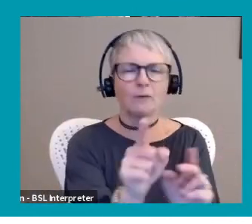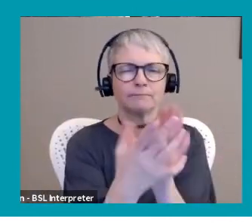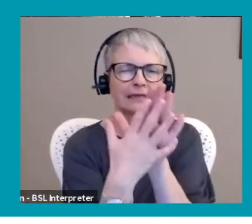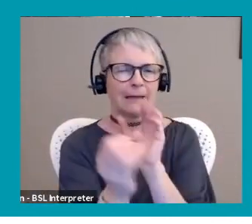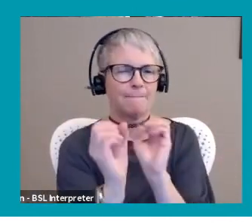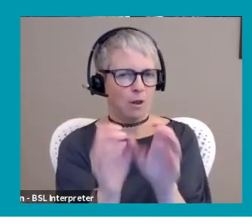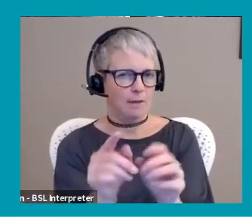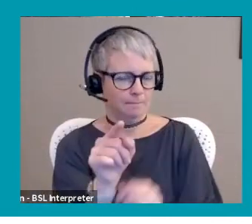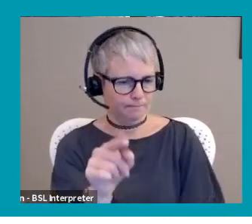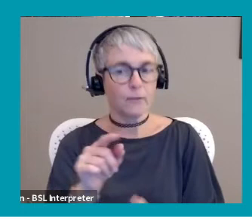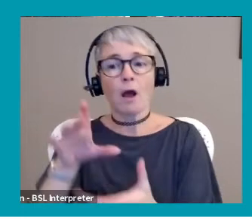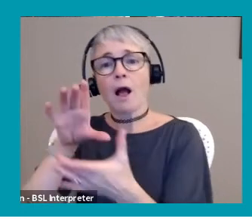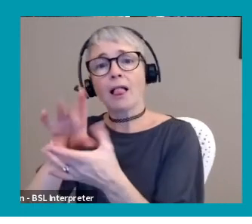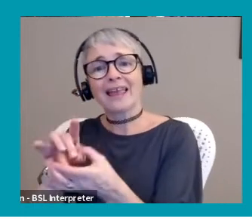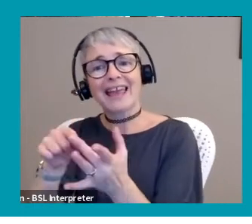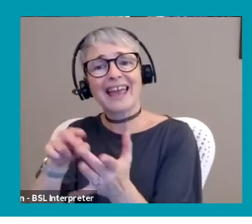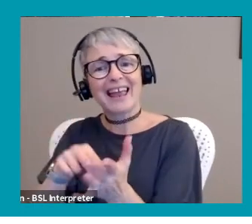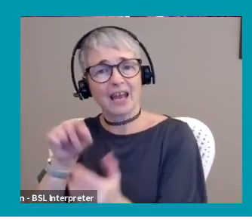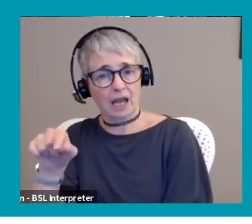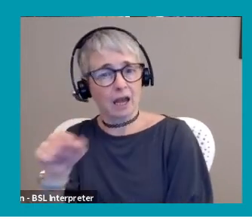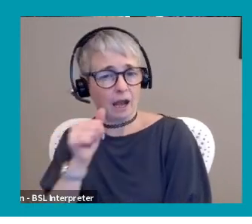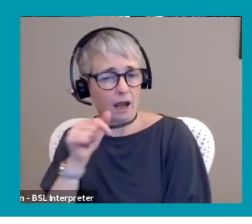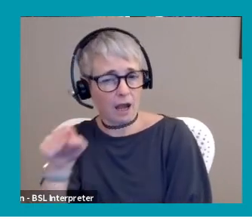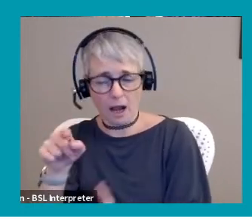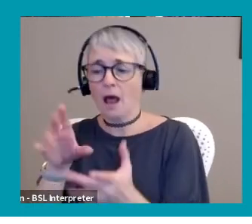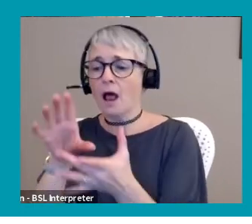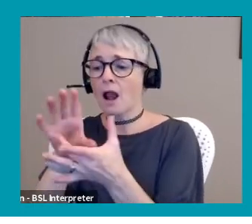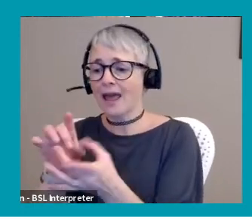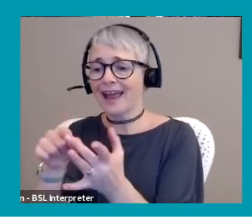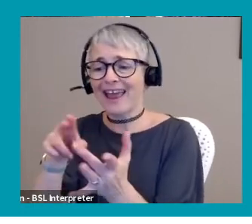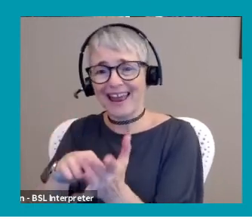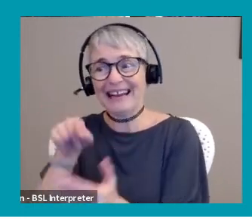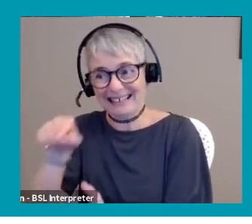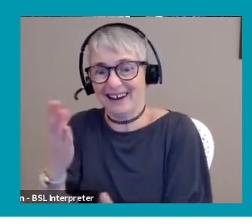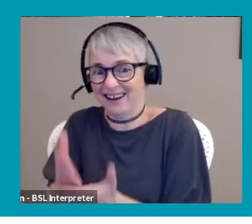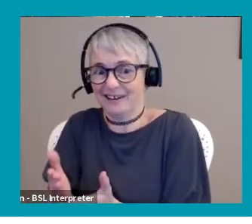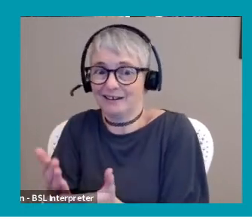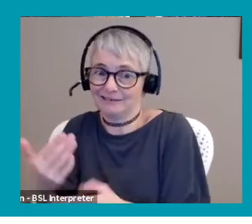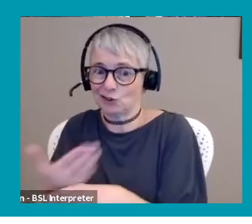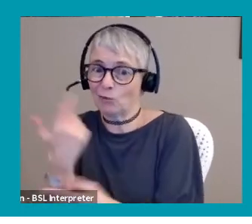On LinkedIn, LinkedIn is a job search site.